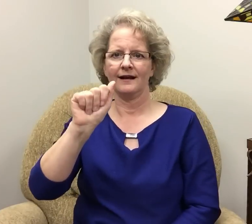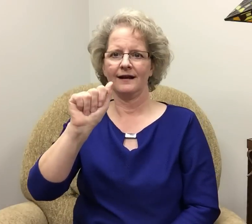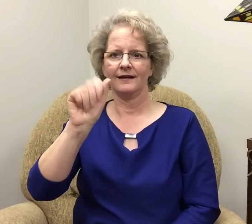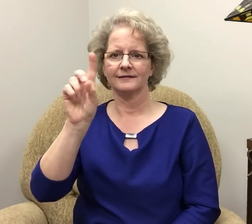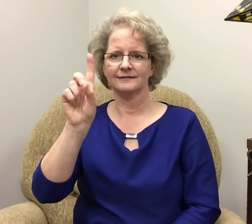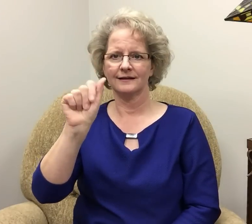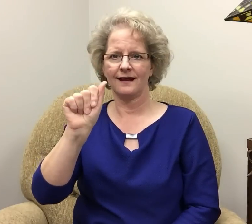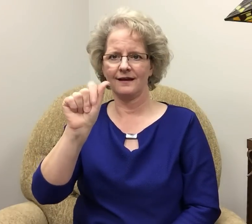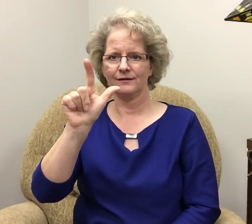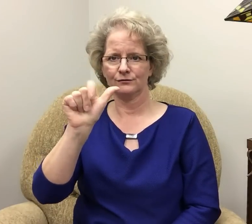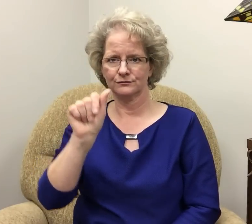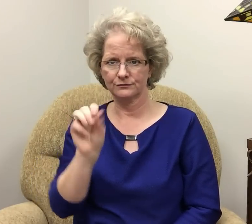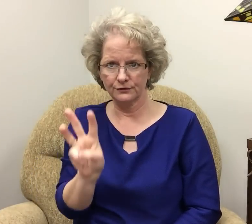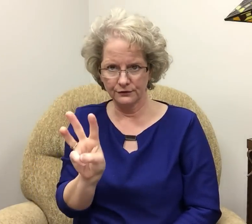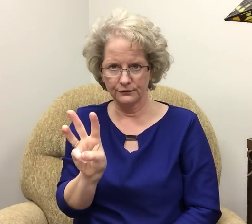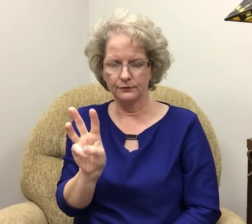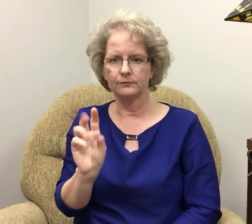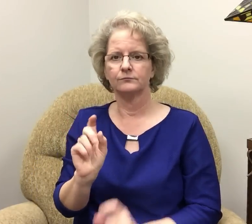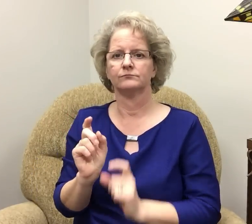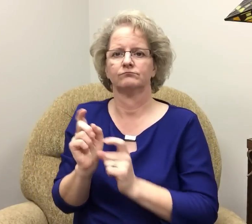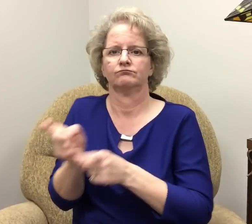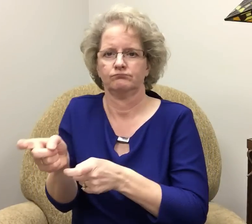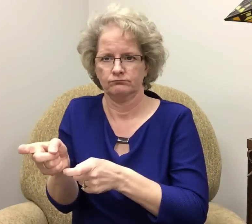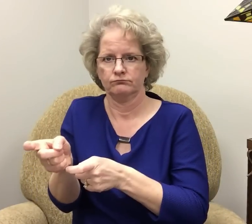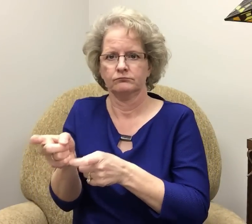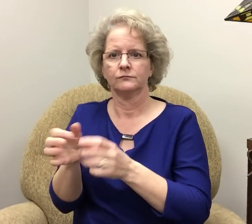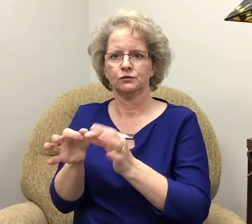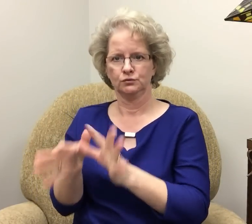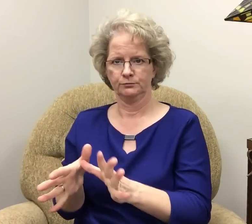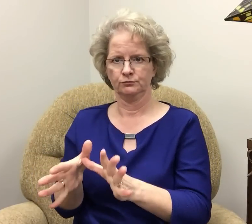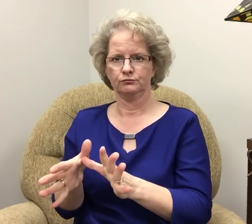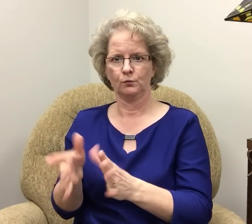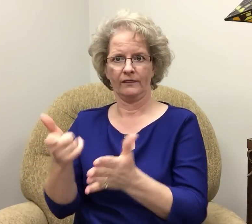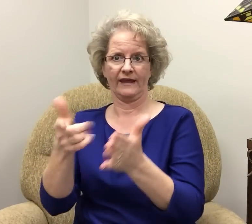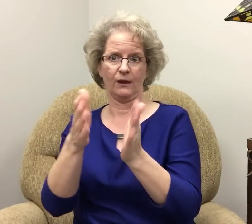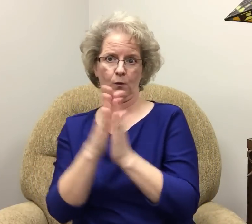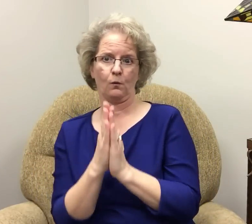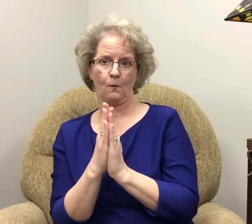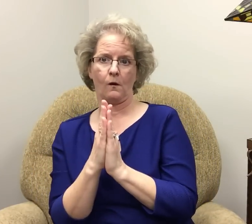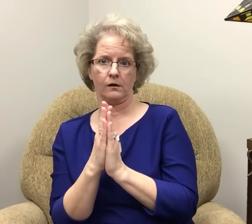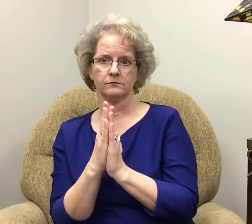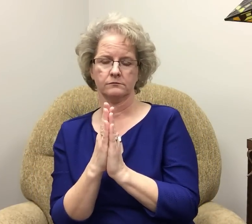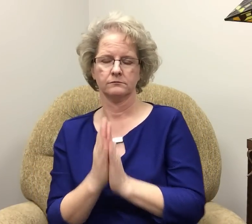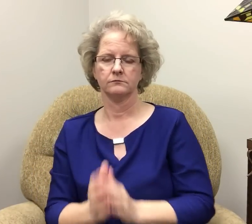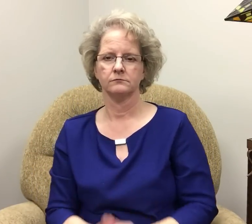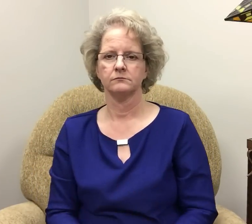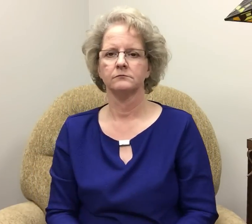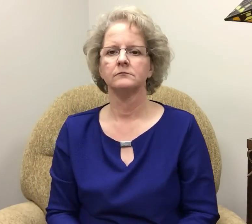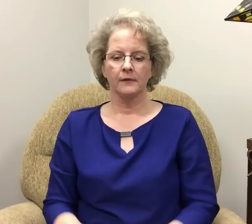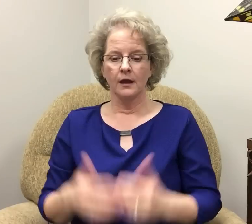requests an interpreter, the American's With Disabilities Act dictates that the their request